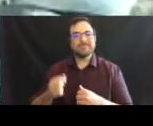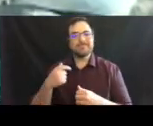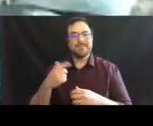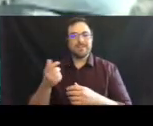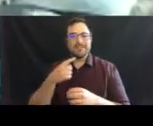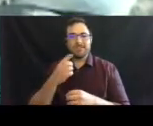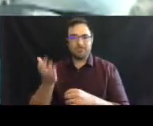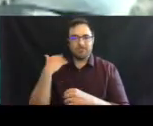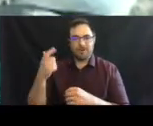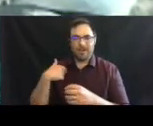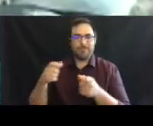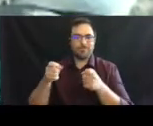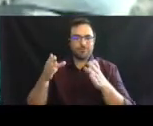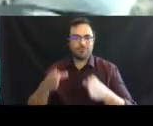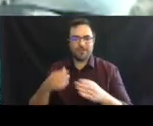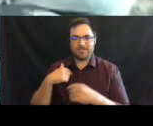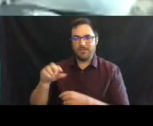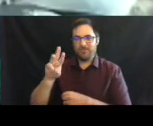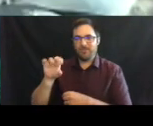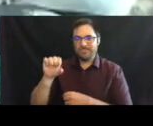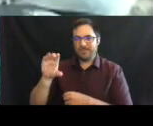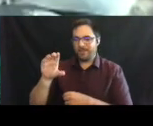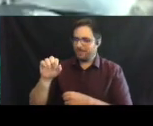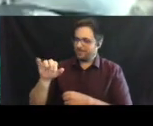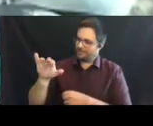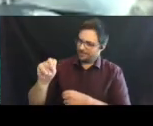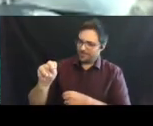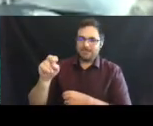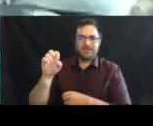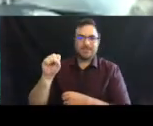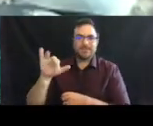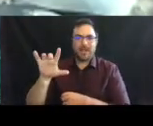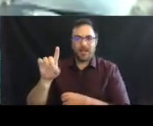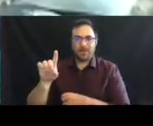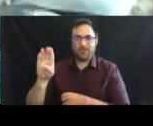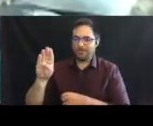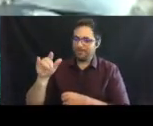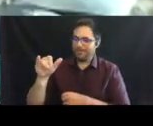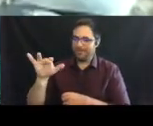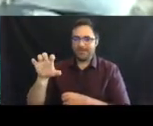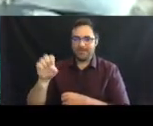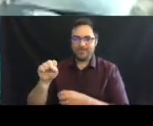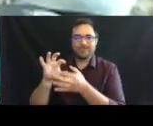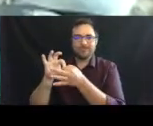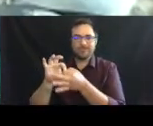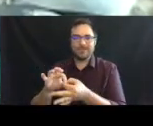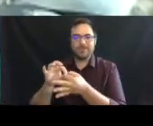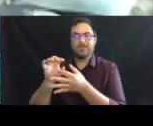Wisconsin Sound Beginnings is a program out of the Wisconsin Department of Health Services, division